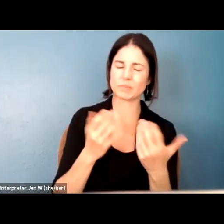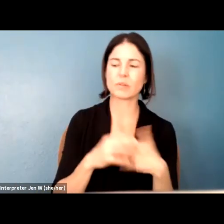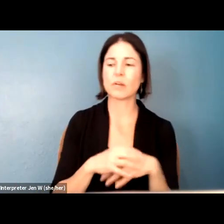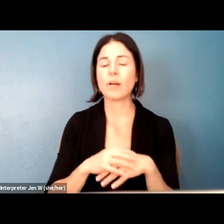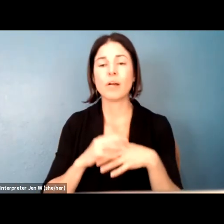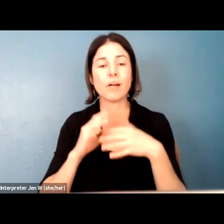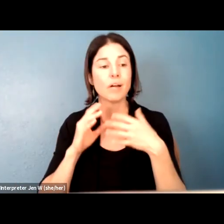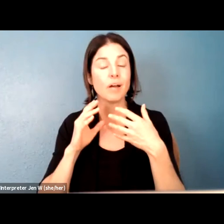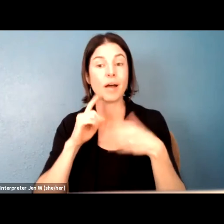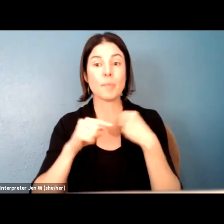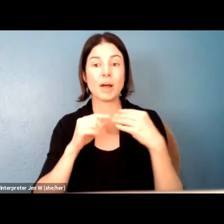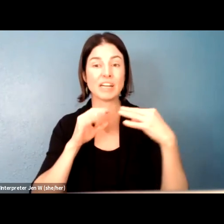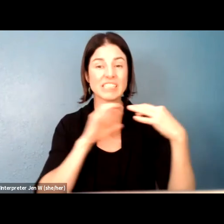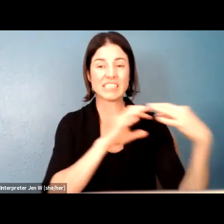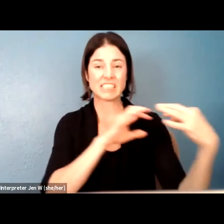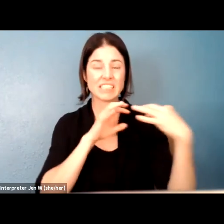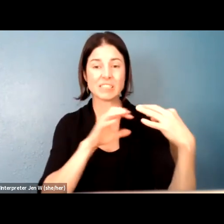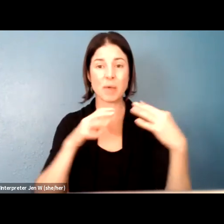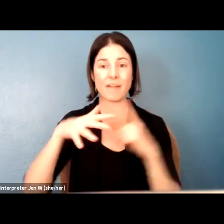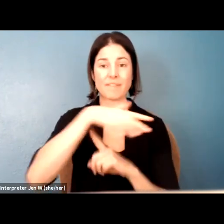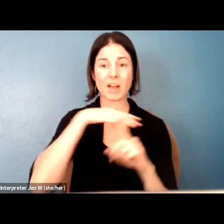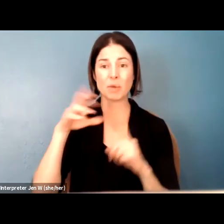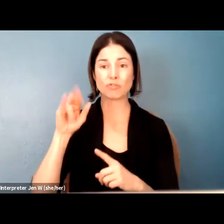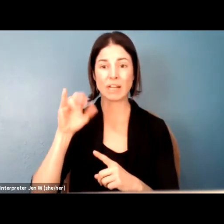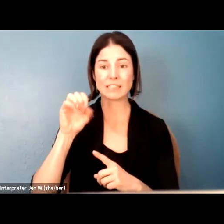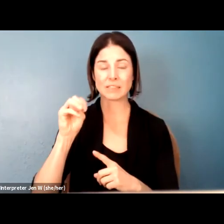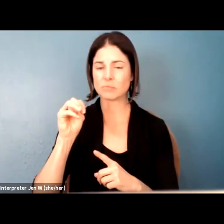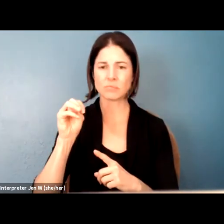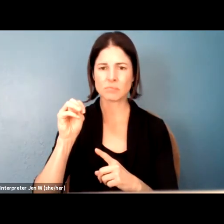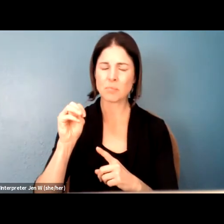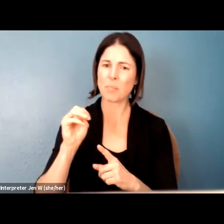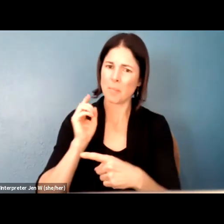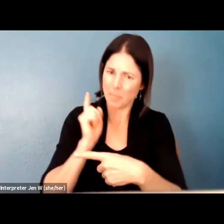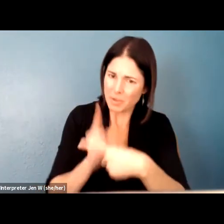against environmental racism, but reclaiming sacred space of